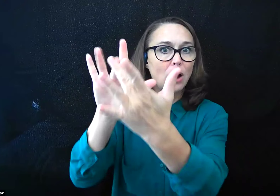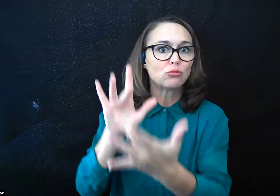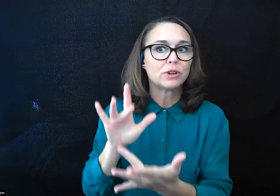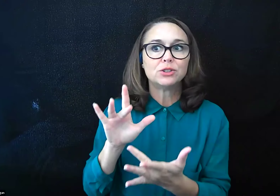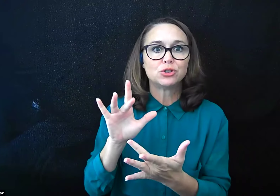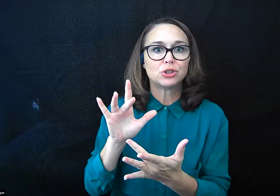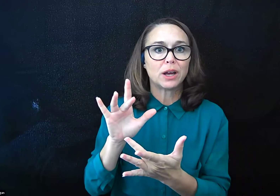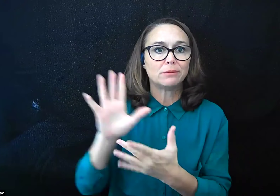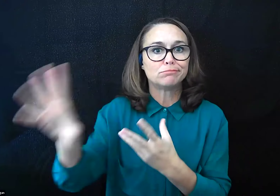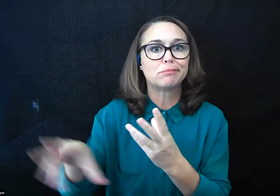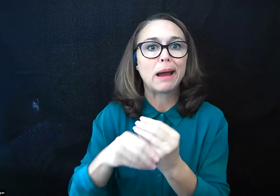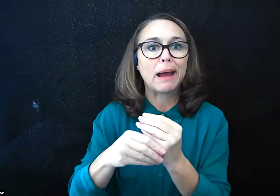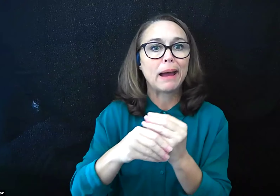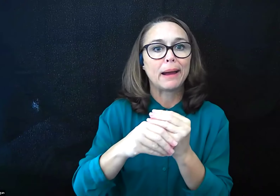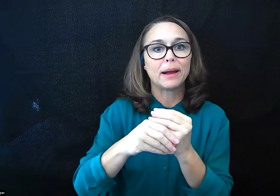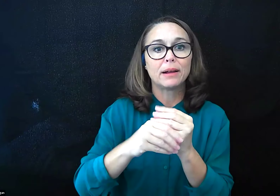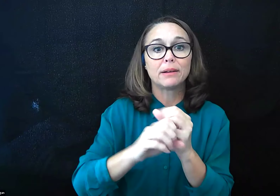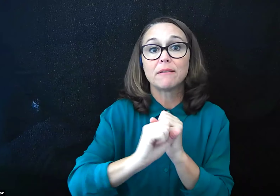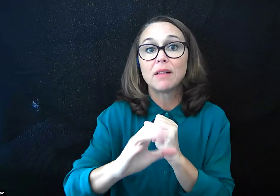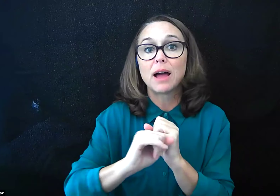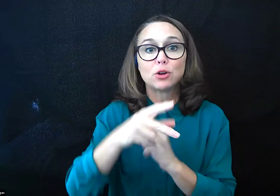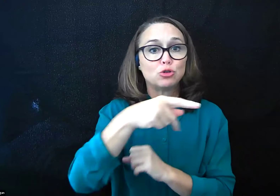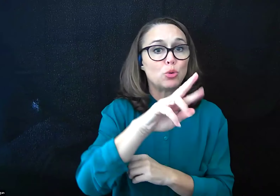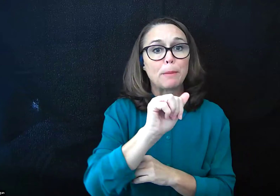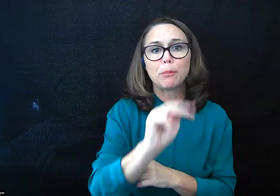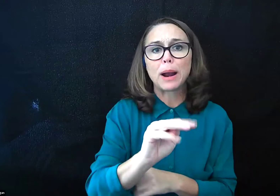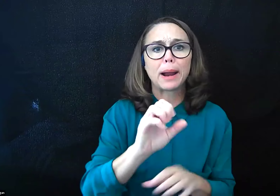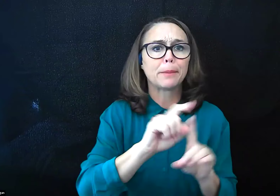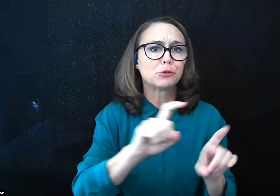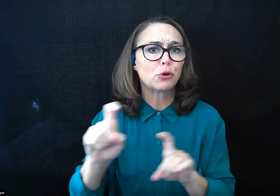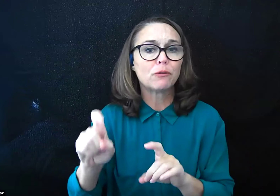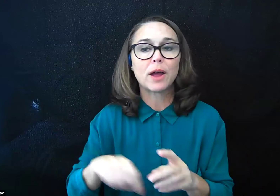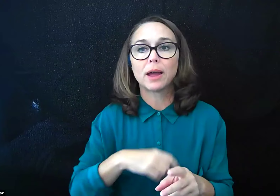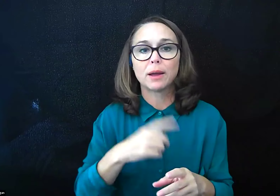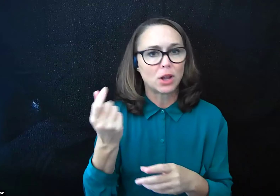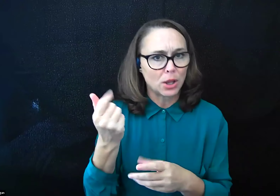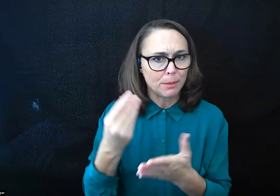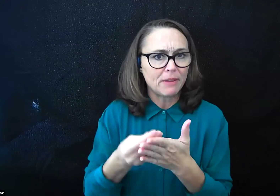like a flyer to our PRAM survey, which there's a little bit of funding associated with that but not